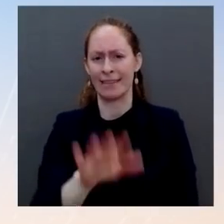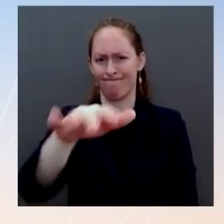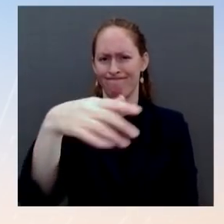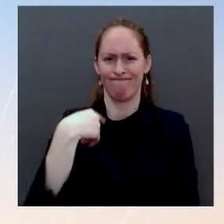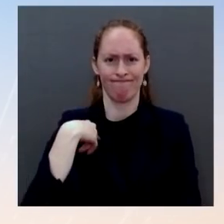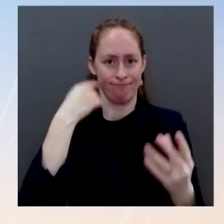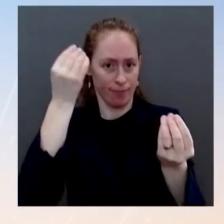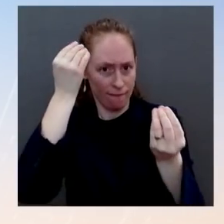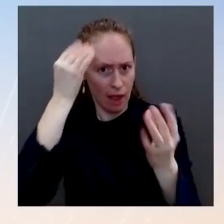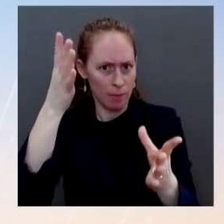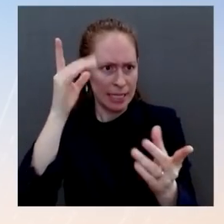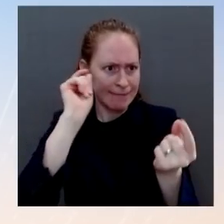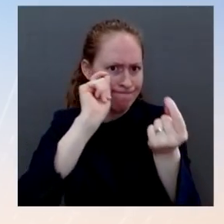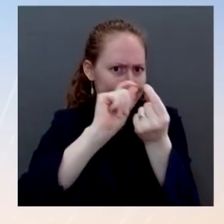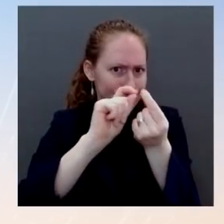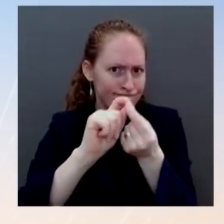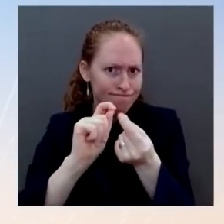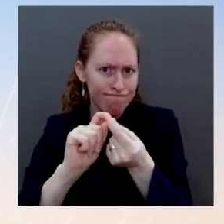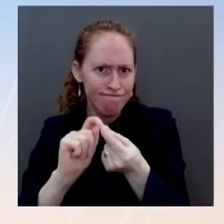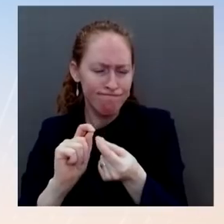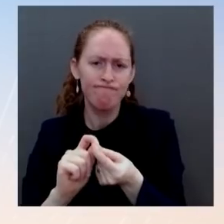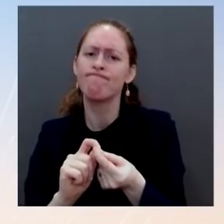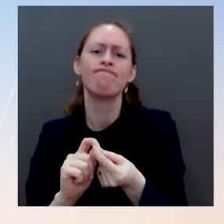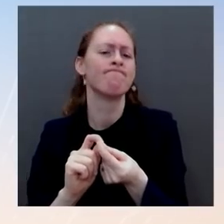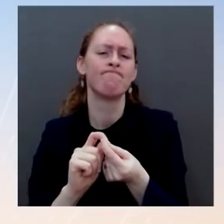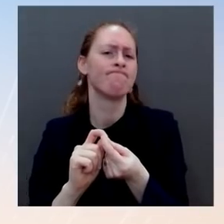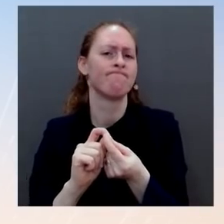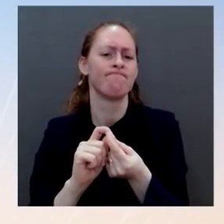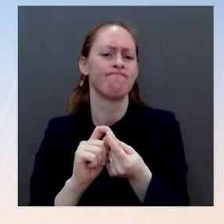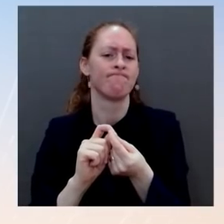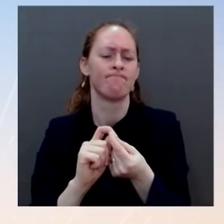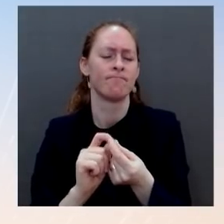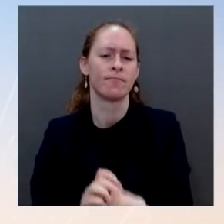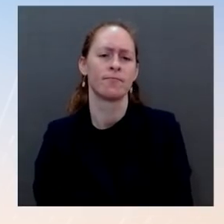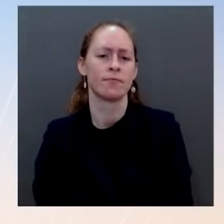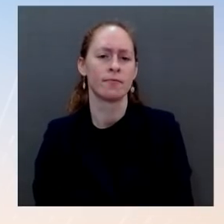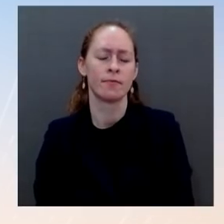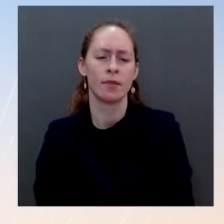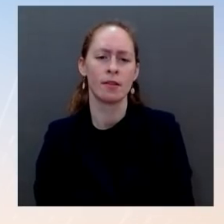"these sorts of attacks are very much typical of what we have been seeing in recent months"